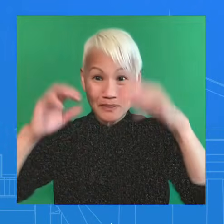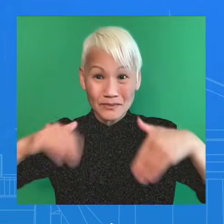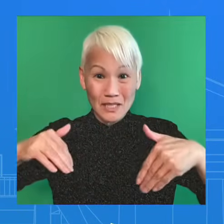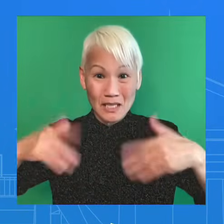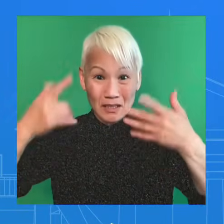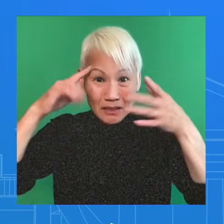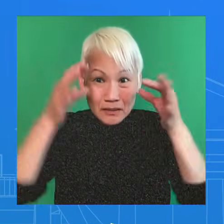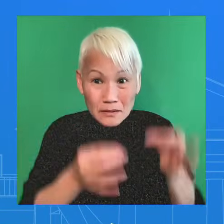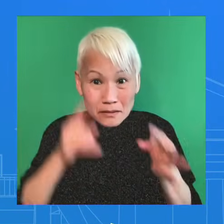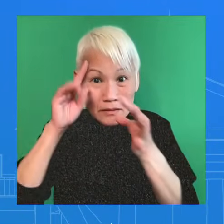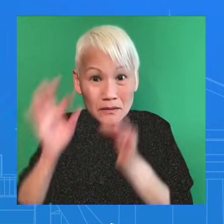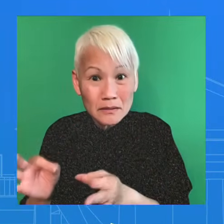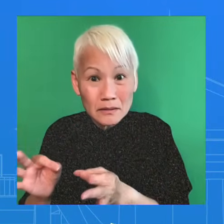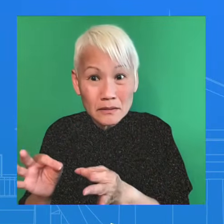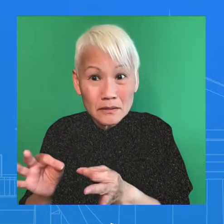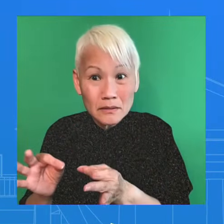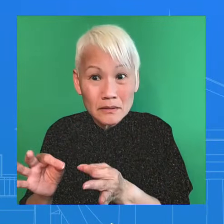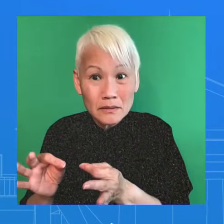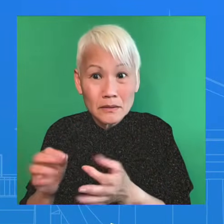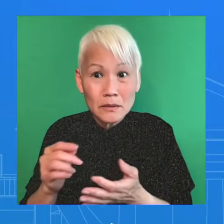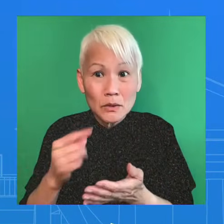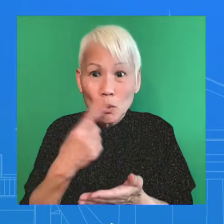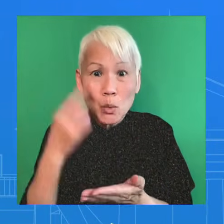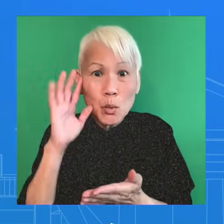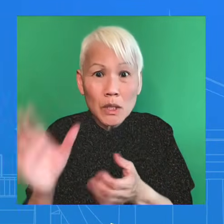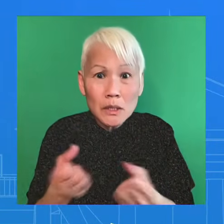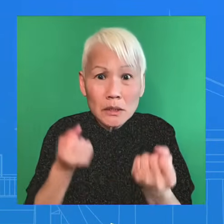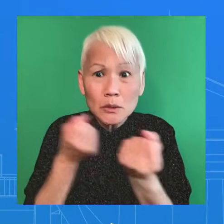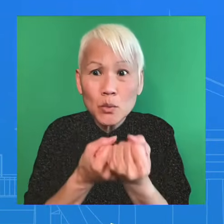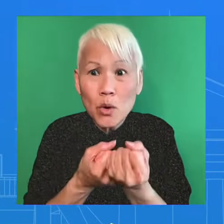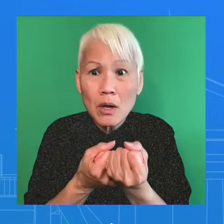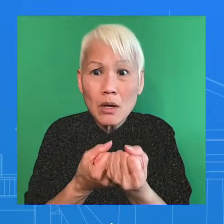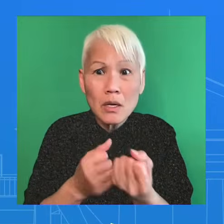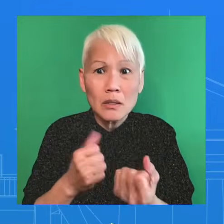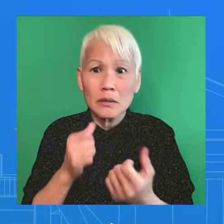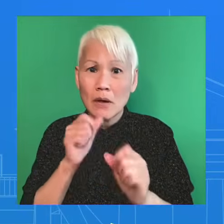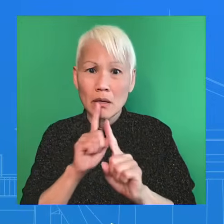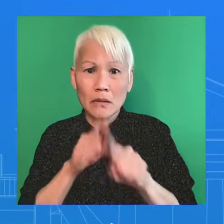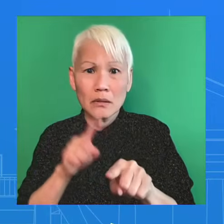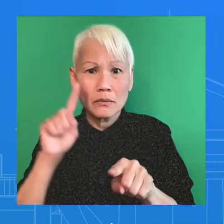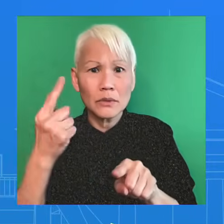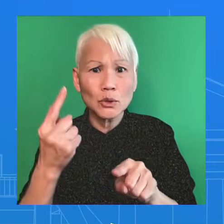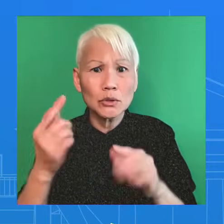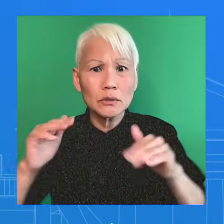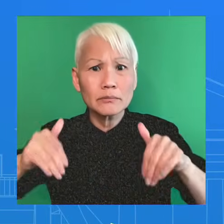I will say, while I've got the chance, that the President remains very grateful